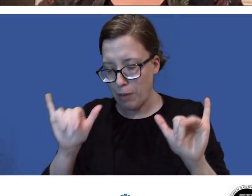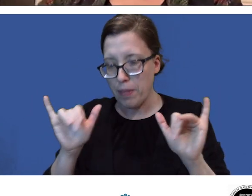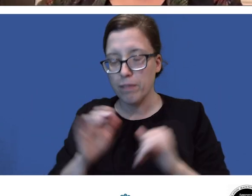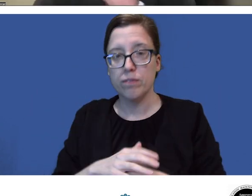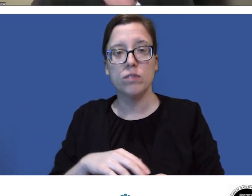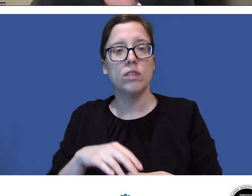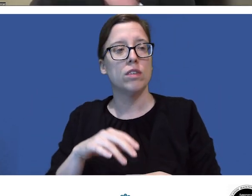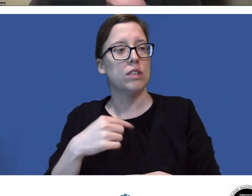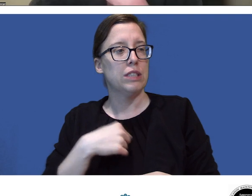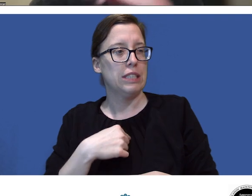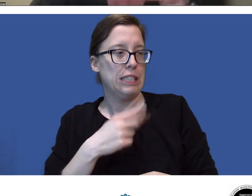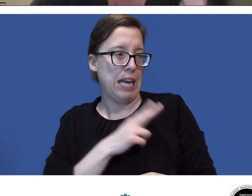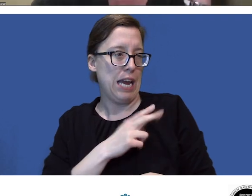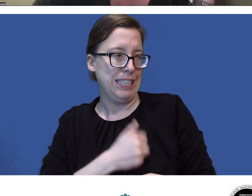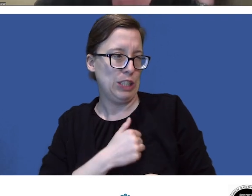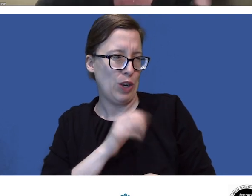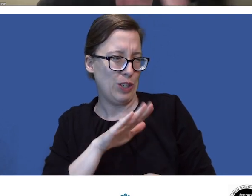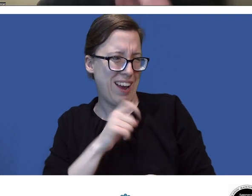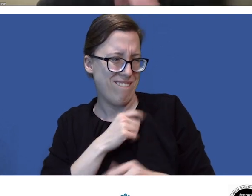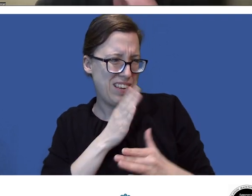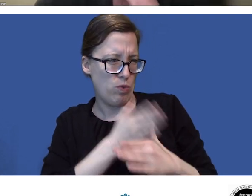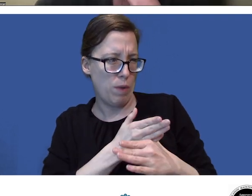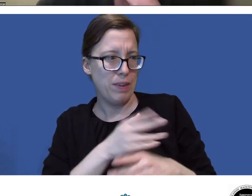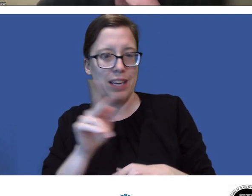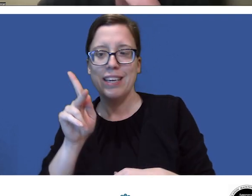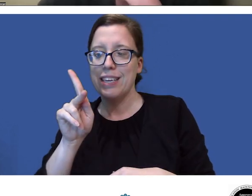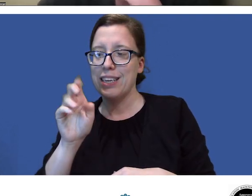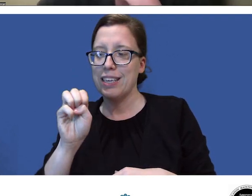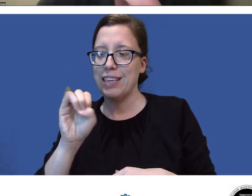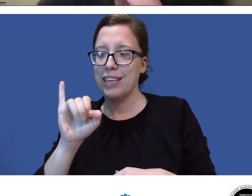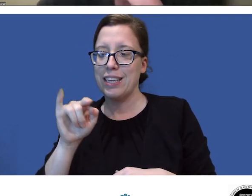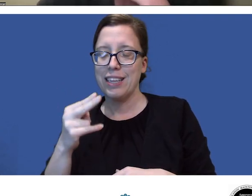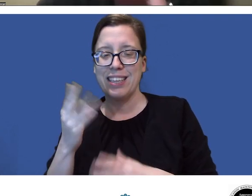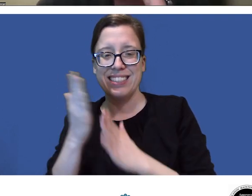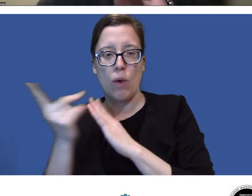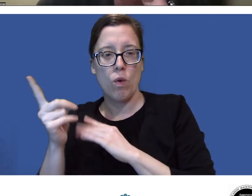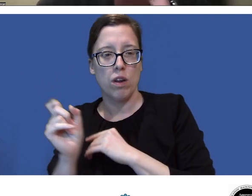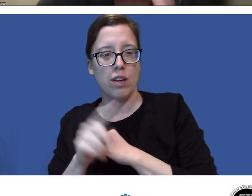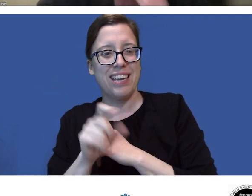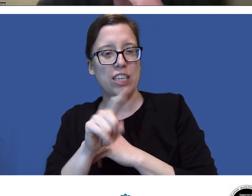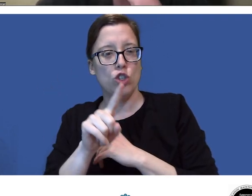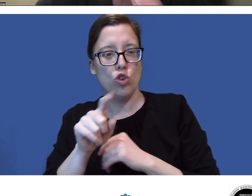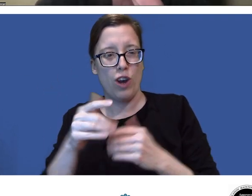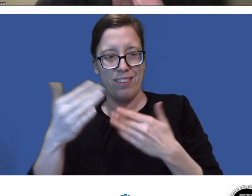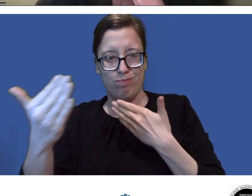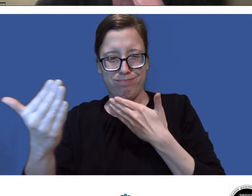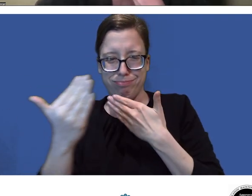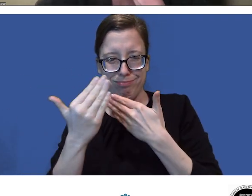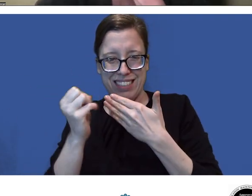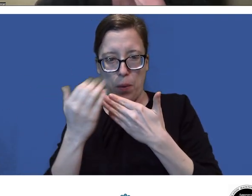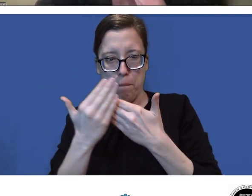Heidi: Susan, this is Heidi. I'm sorry, I already have to interrupt. Keith, we have a request. If you can back up just a little bit.